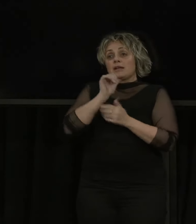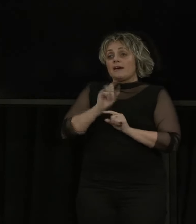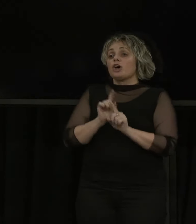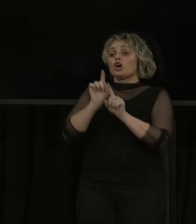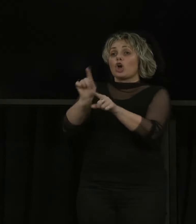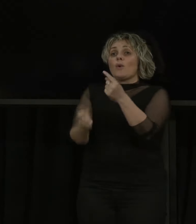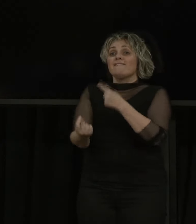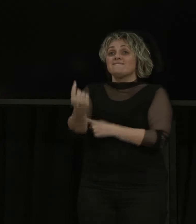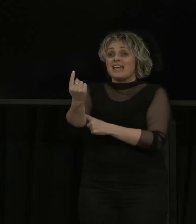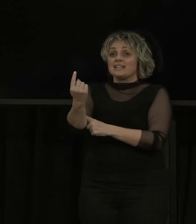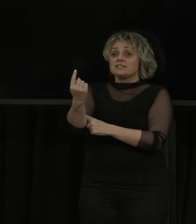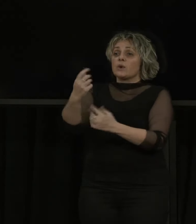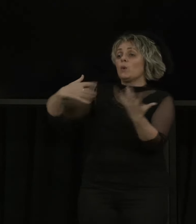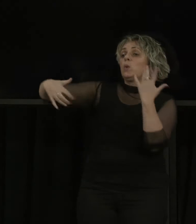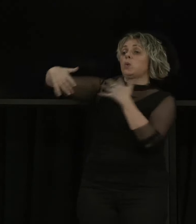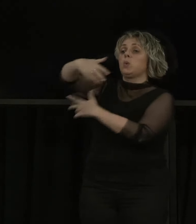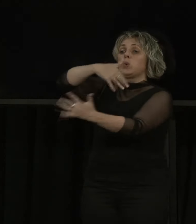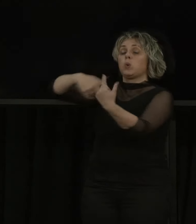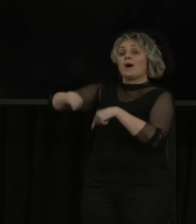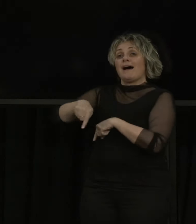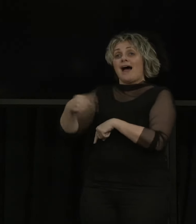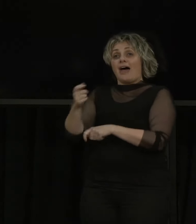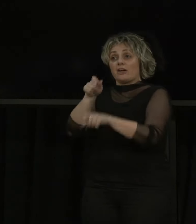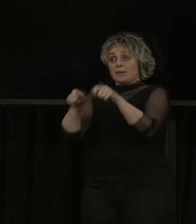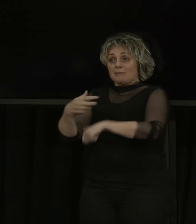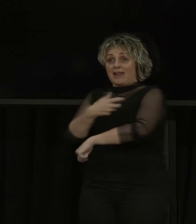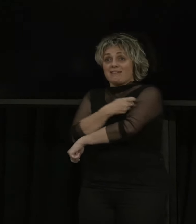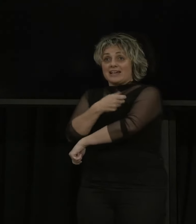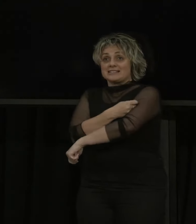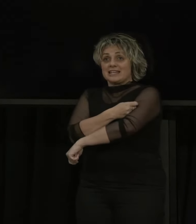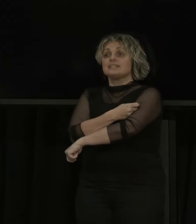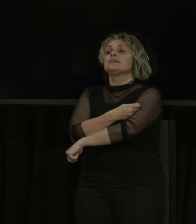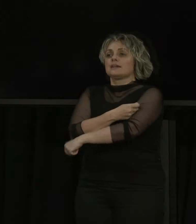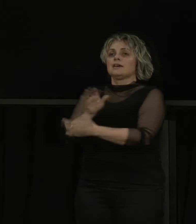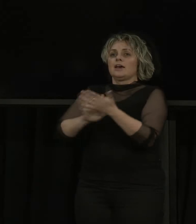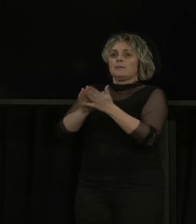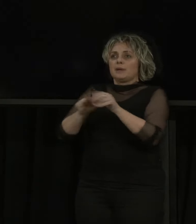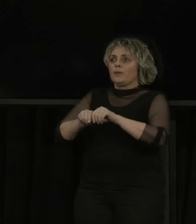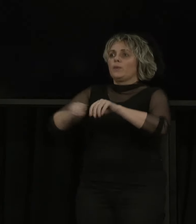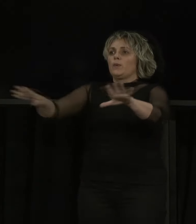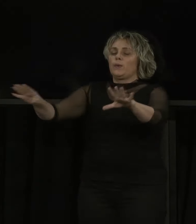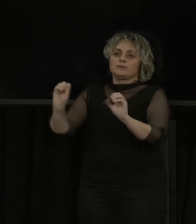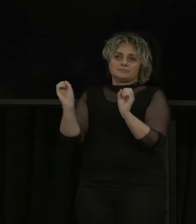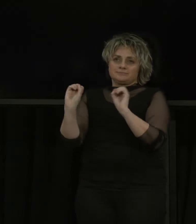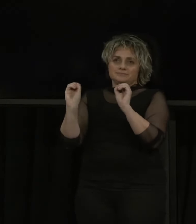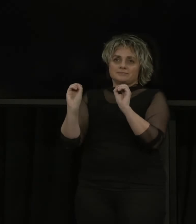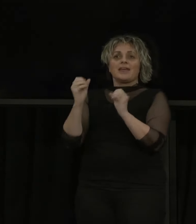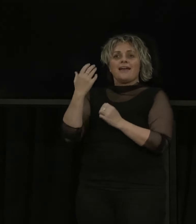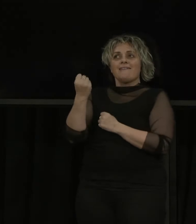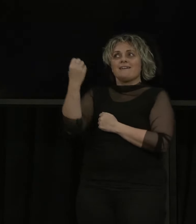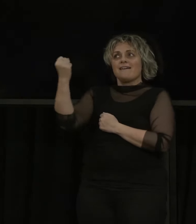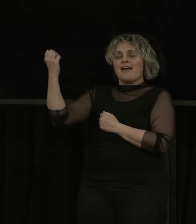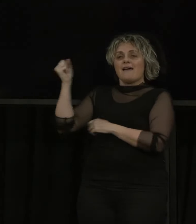risk to the people around you. And that an event you attend is less likely to become the